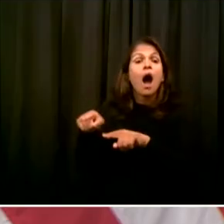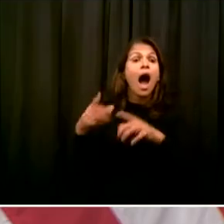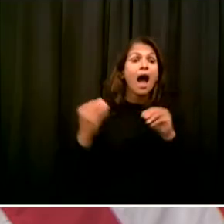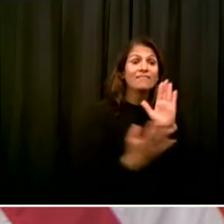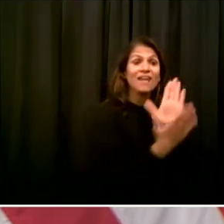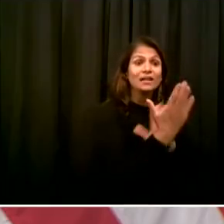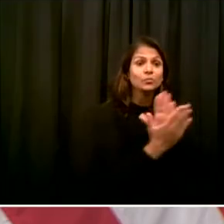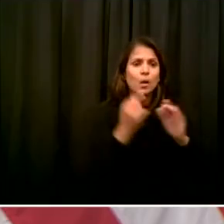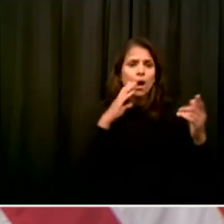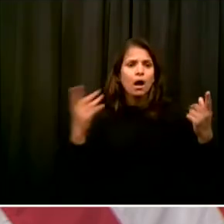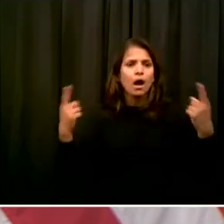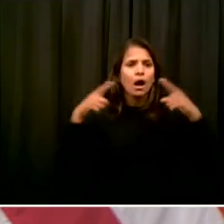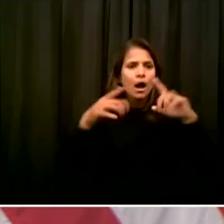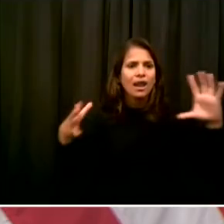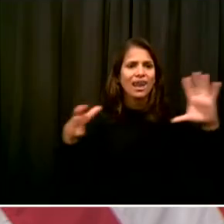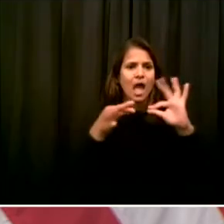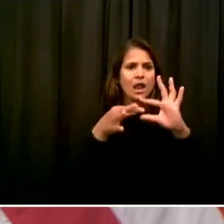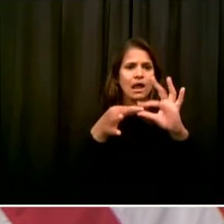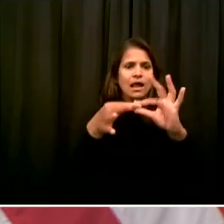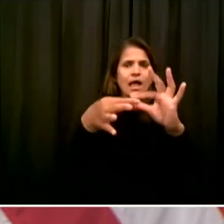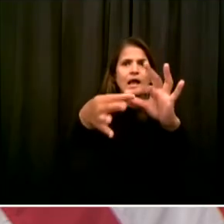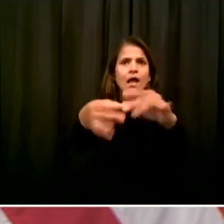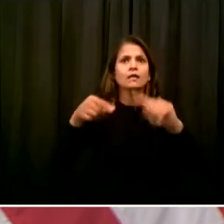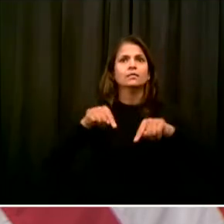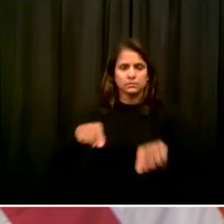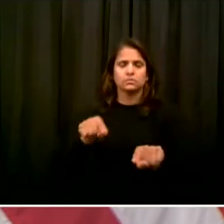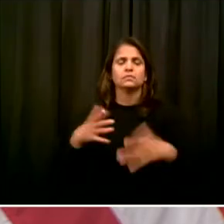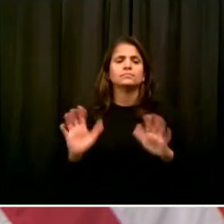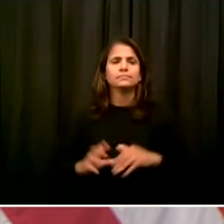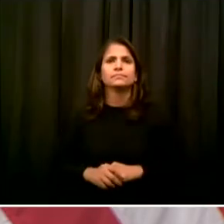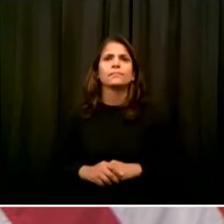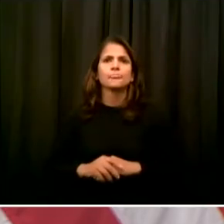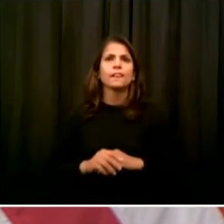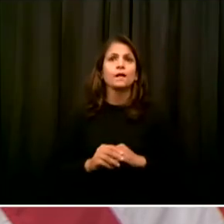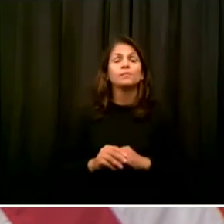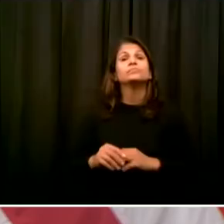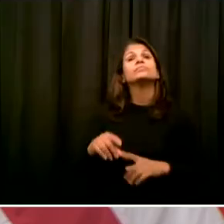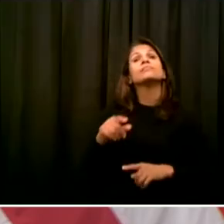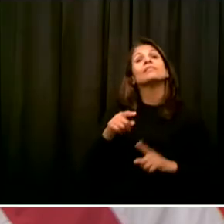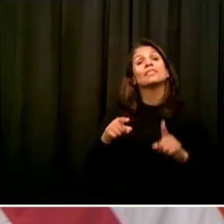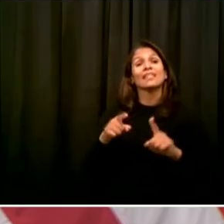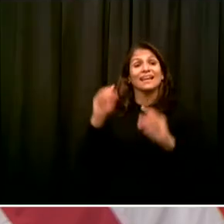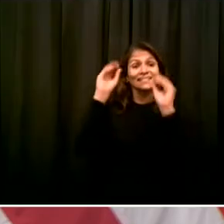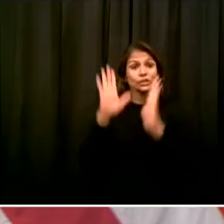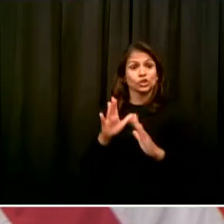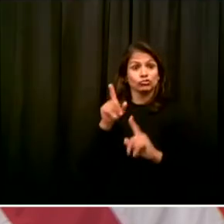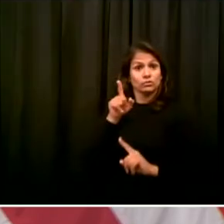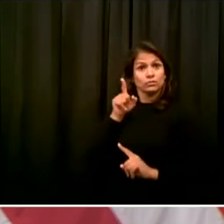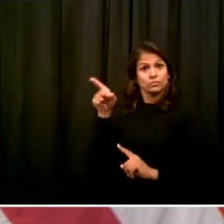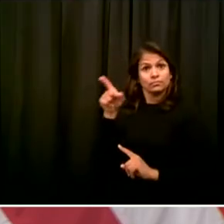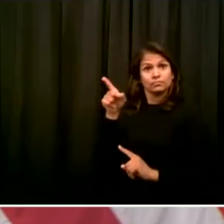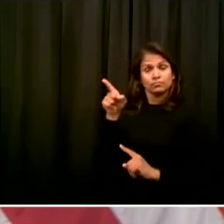AT THE SAME PACE THAT CHILDREN ARE REMOTE. IT IS A VERY COMPLEX PROCESS BUT THE